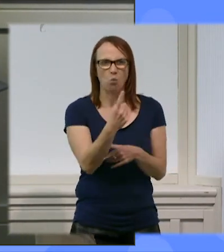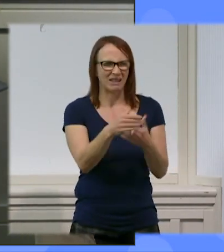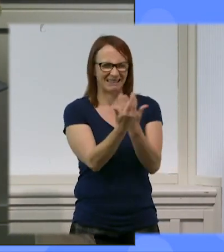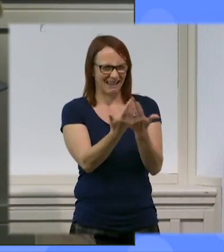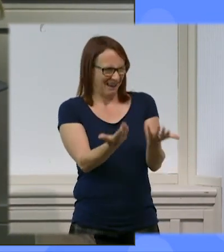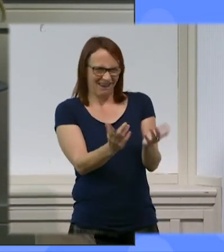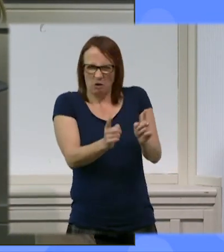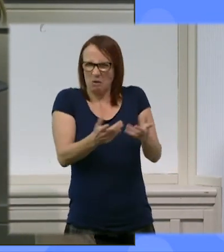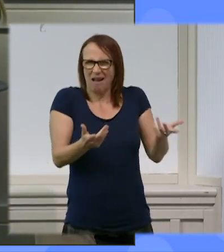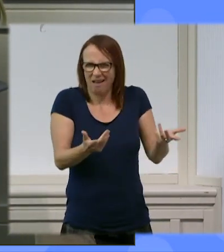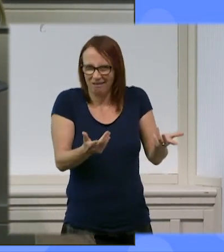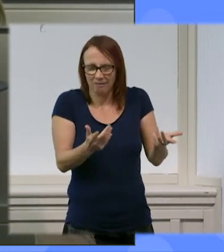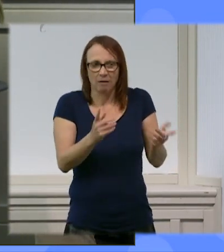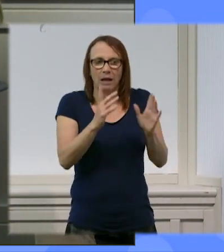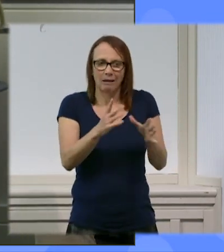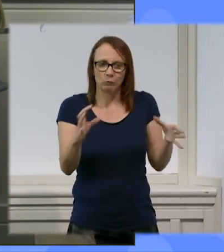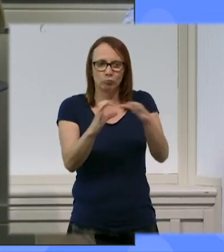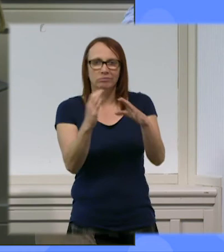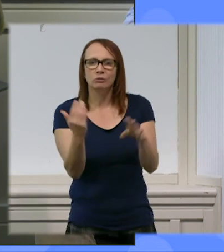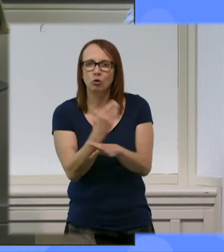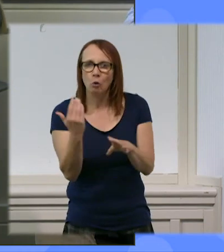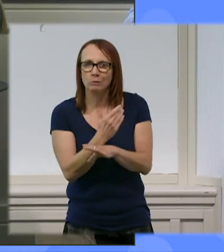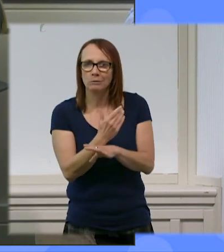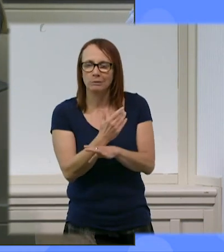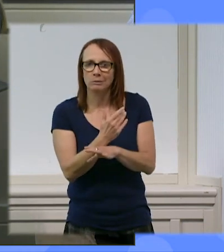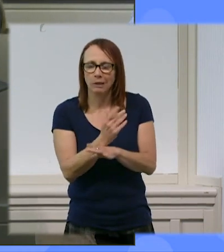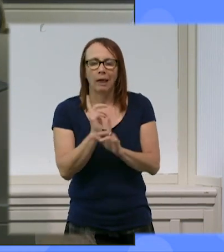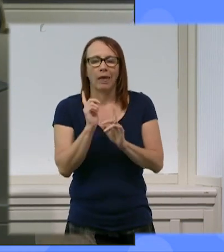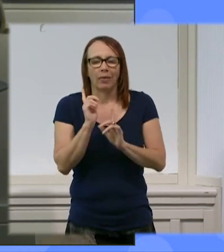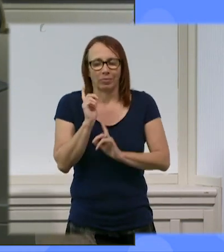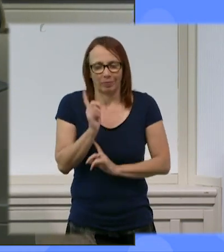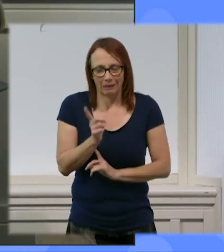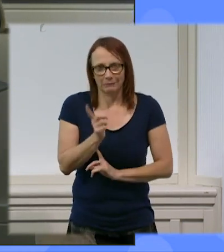anyone then then we are into the sort of conversation that I think we need so